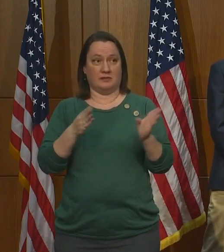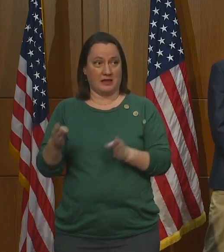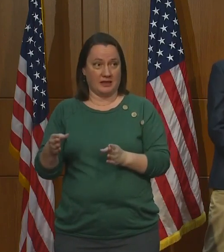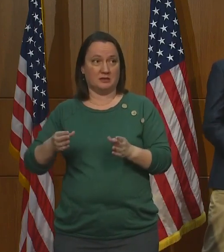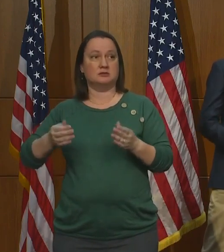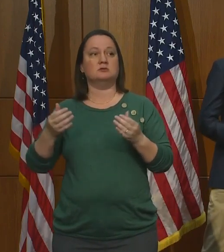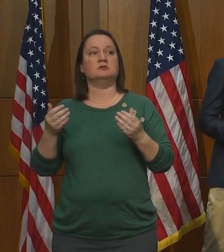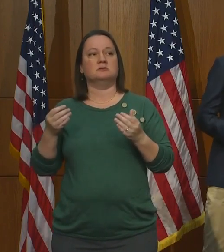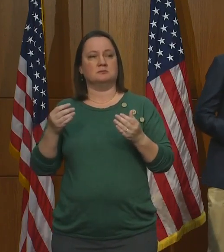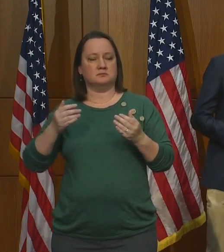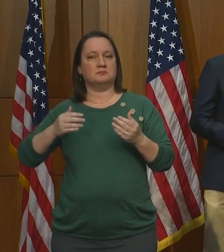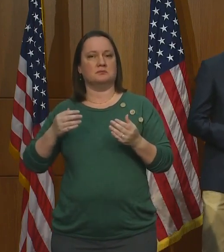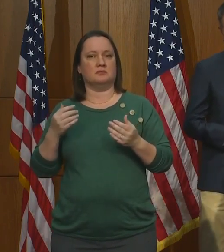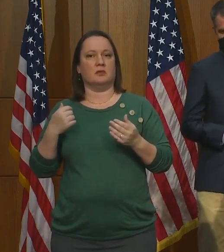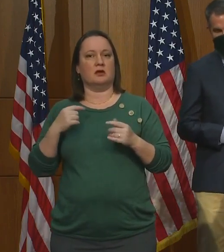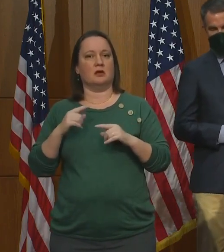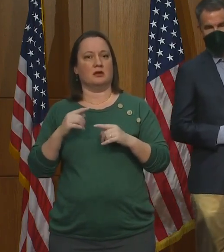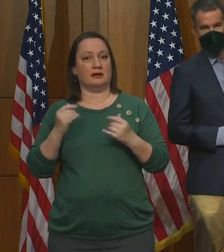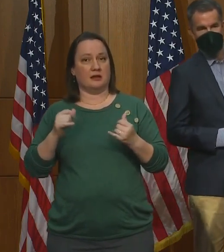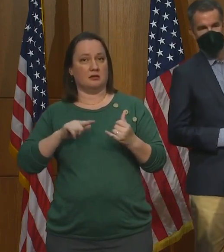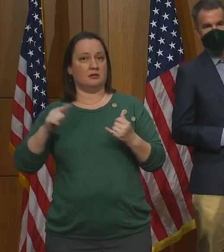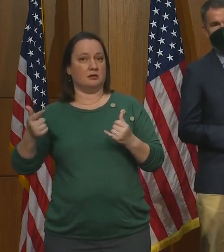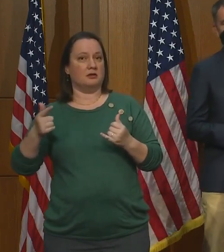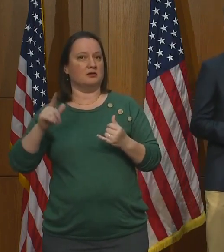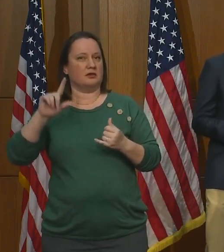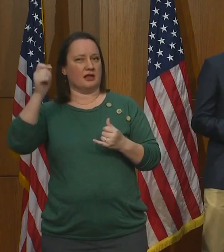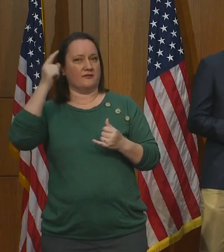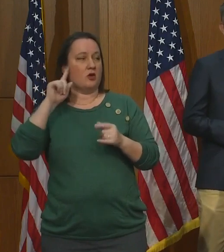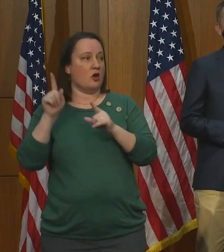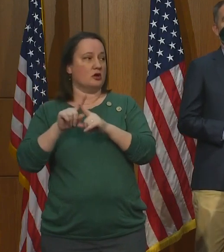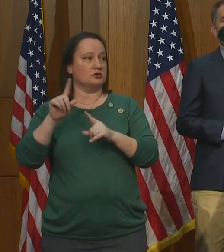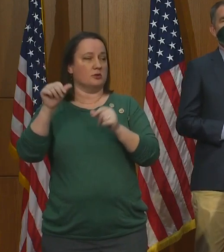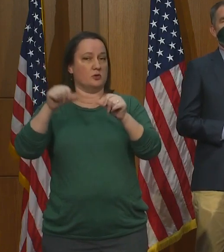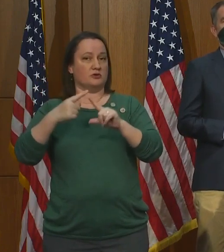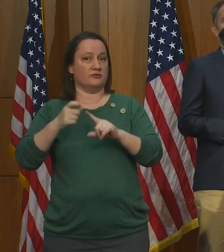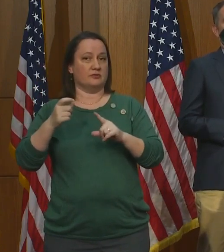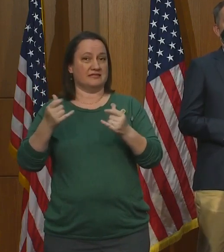THE CORPORATE THE COMMONWEALTH